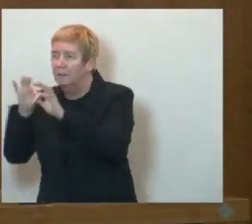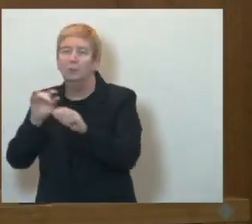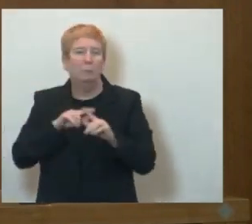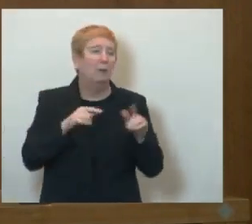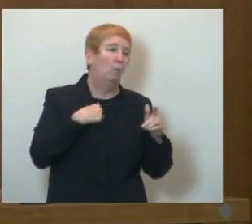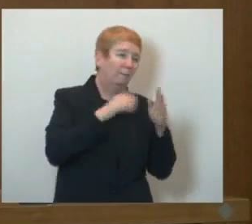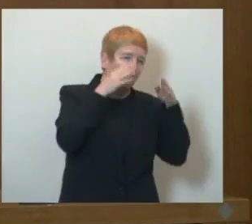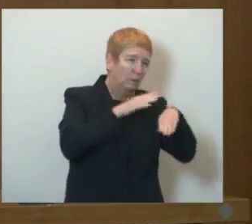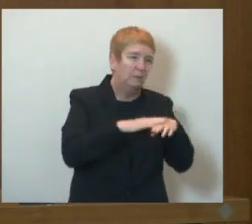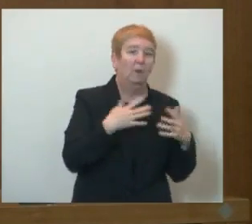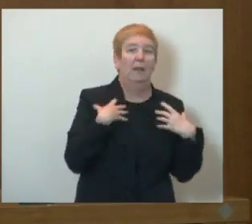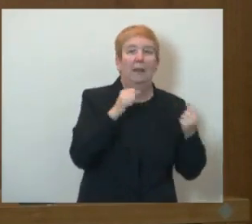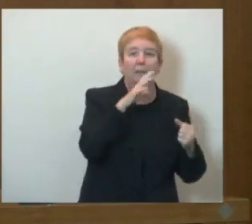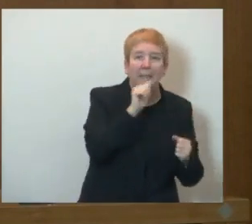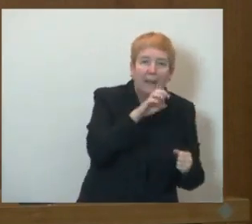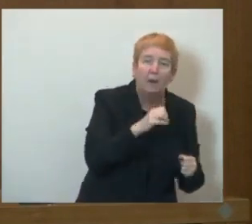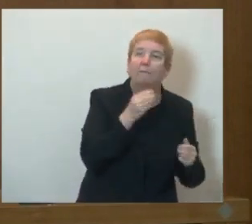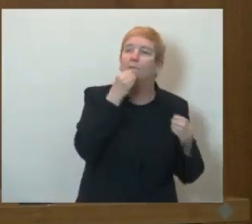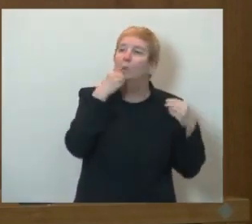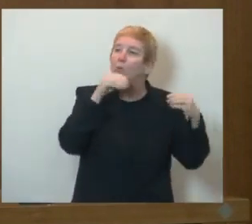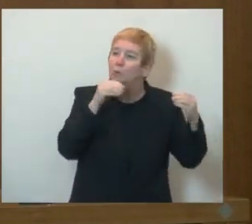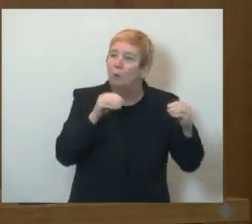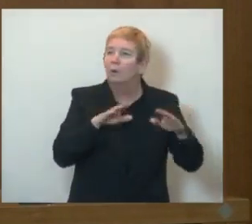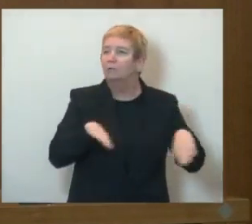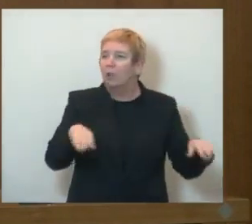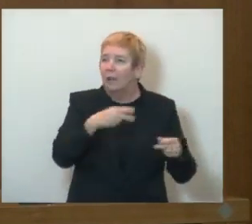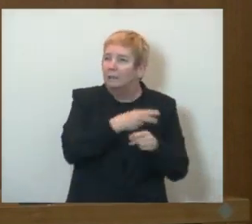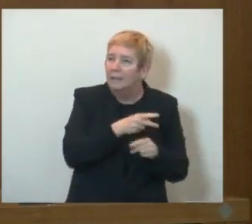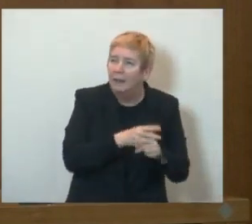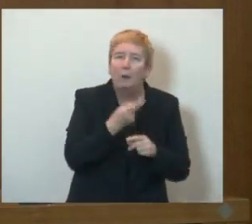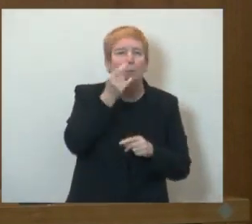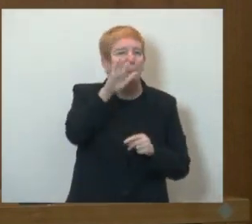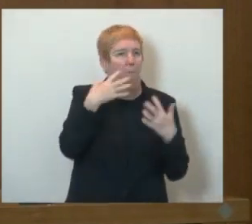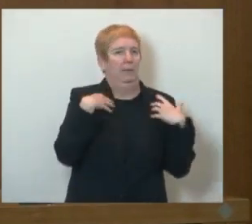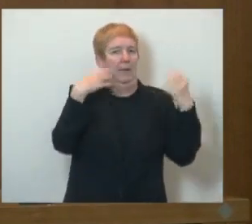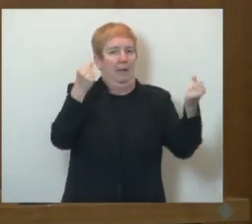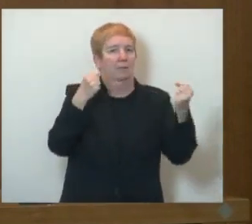I DON’T WANT TO SAY THAT NOBODY ISN’T WE ARE PARTICULARLY FOCUSING THOUGH ON HEALTH CARE.